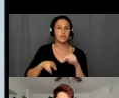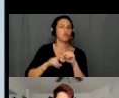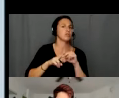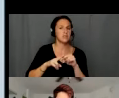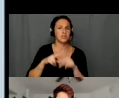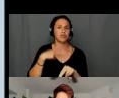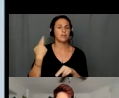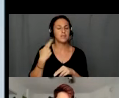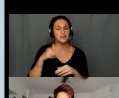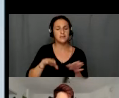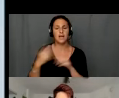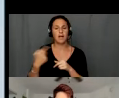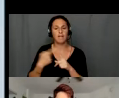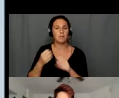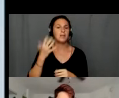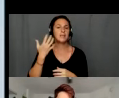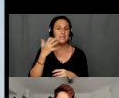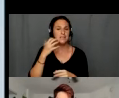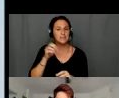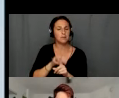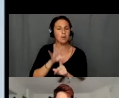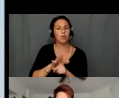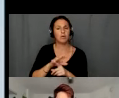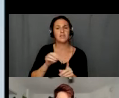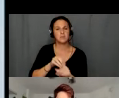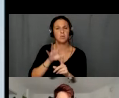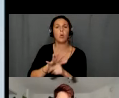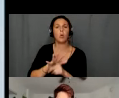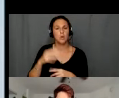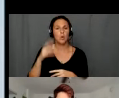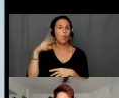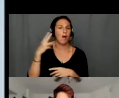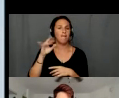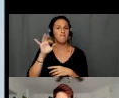are exposed to all fire smoke at levels greater than other occupational classes.